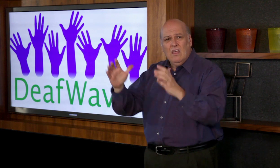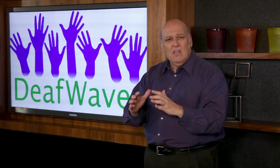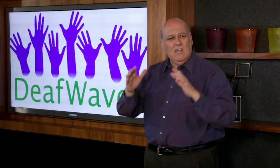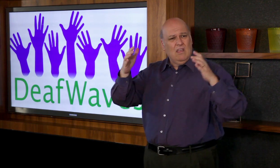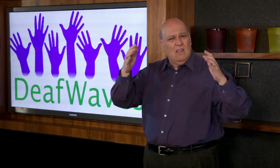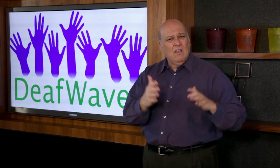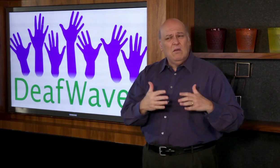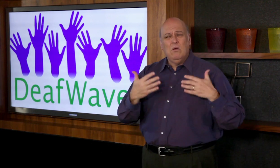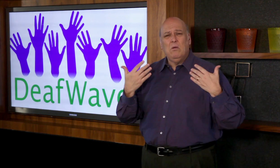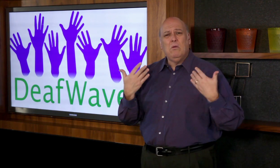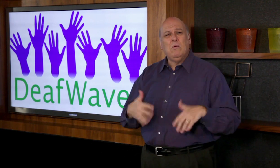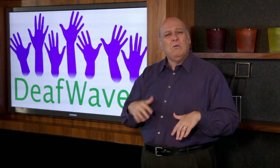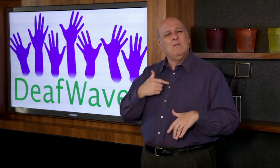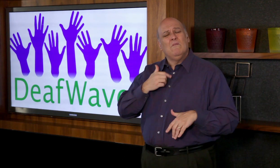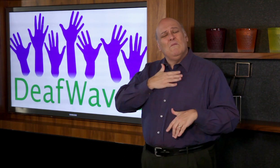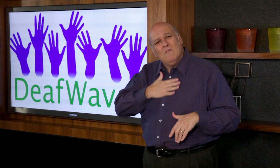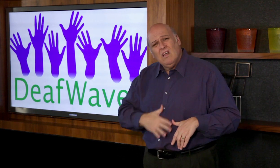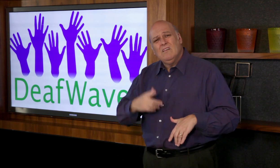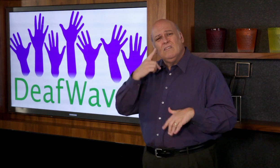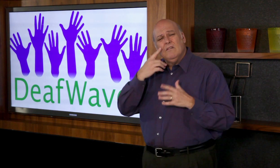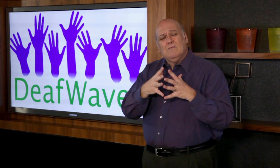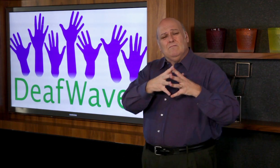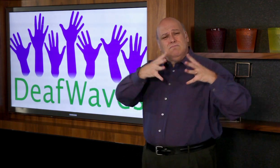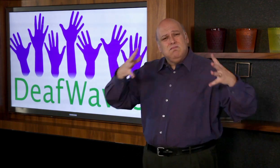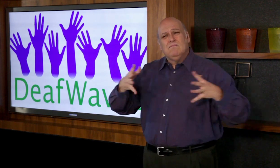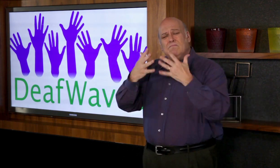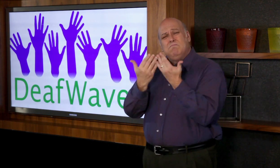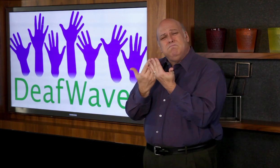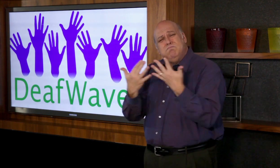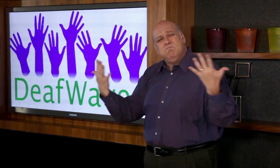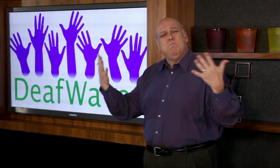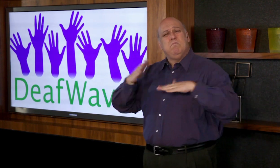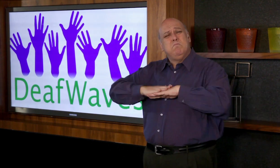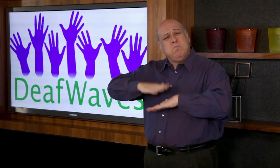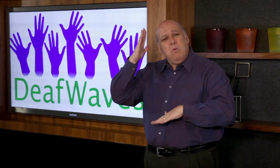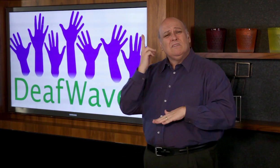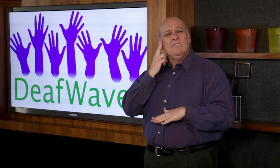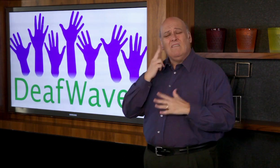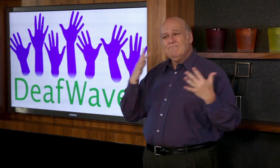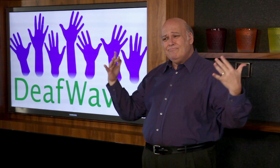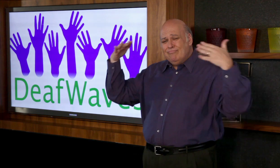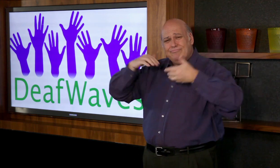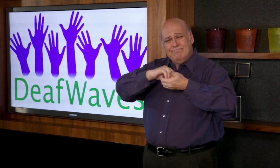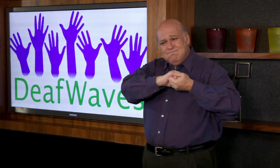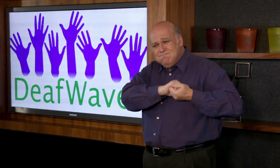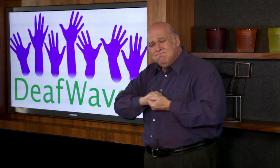This is not good, we should be making sure that there are more and more places where